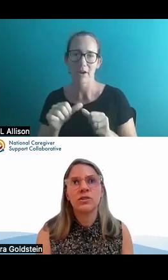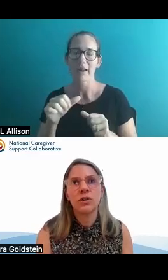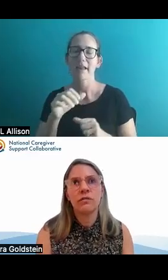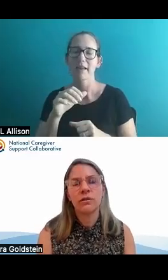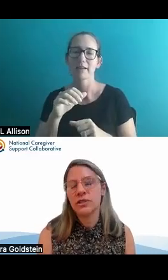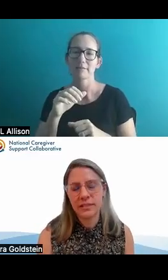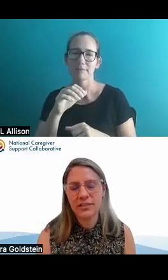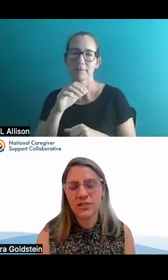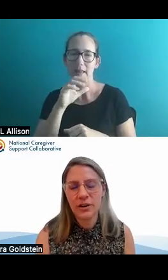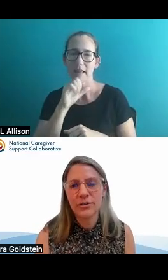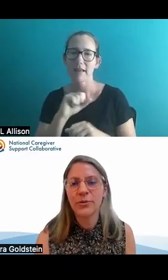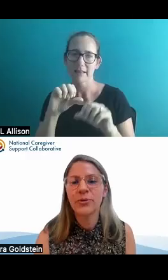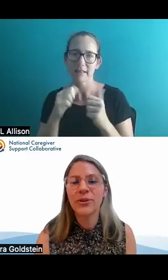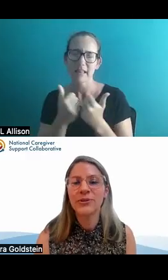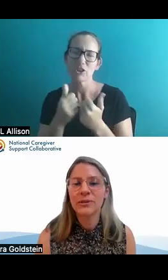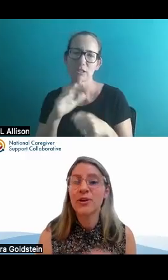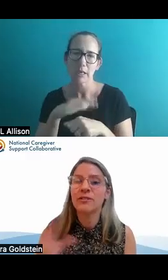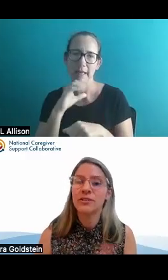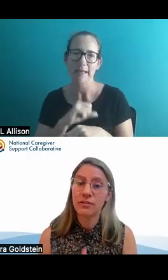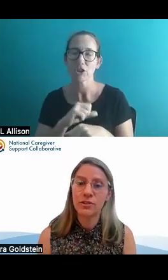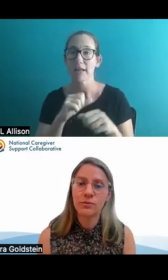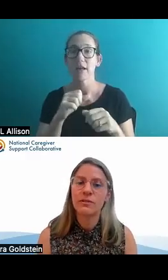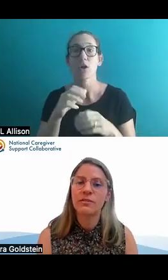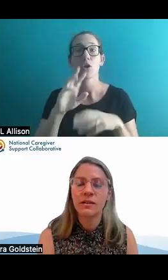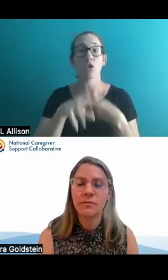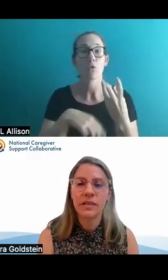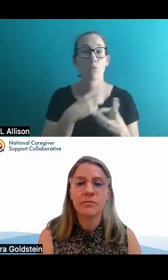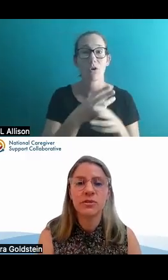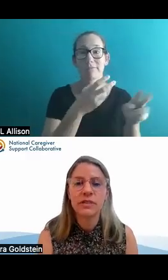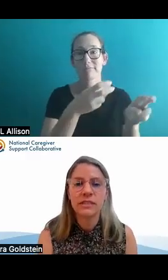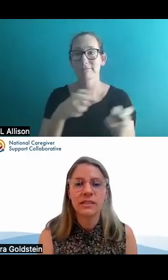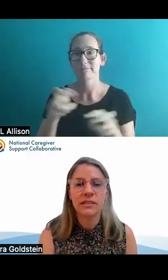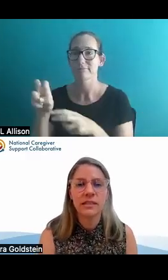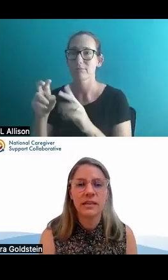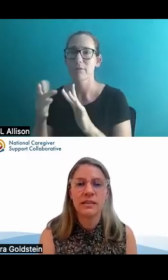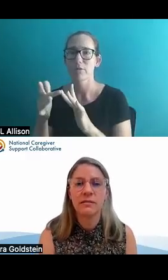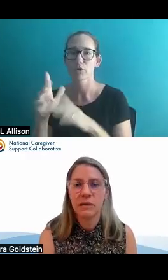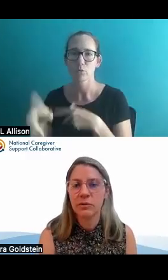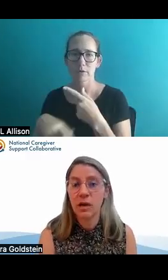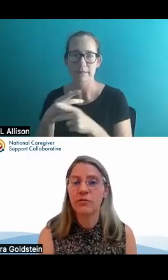over or just in general in the world switch over to virtual type services and people's comfort